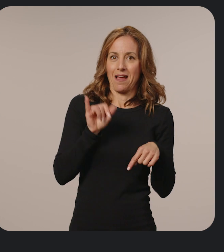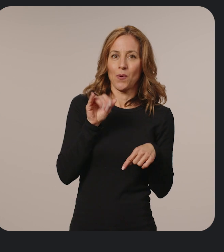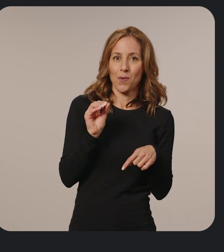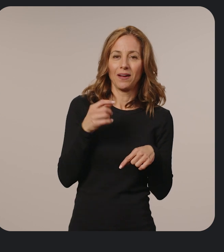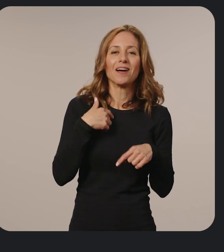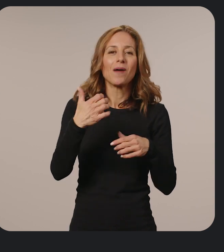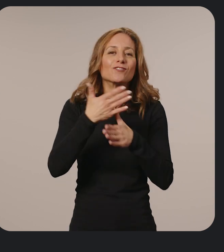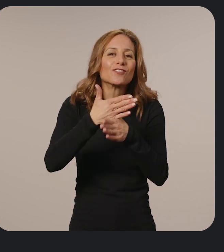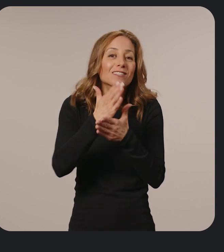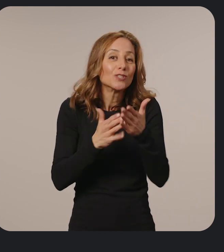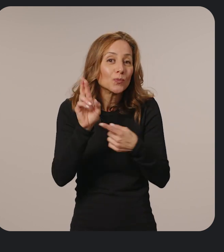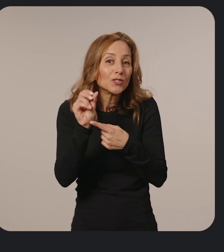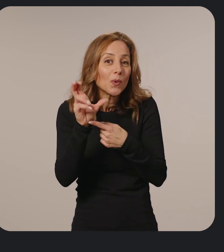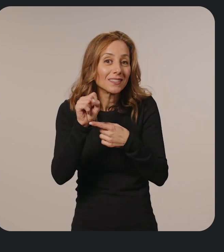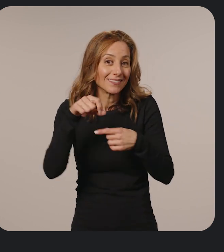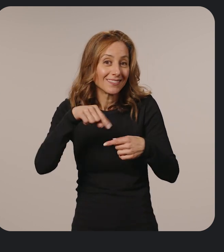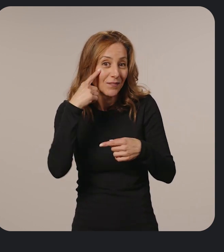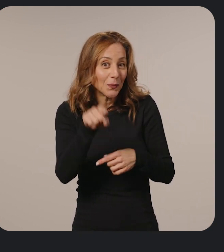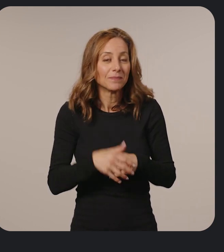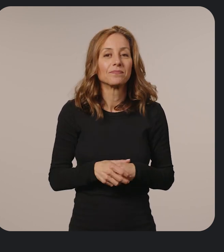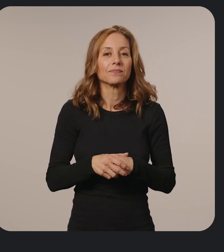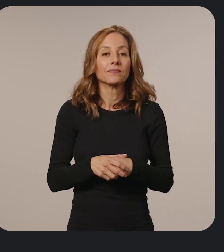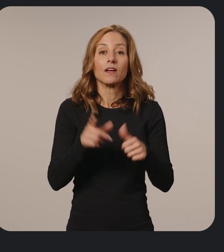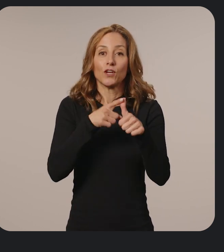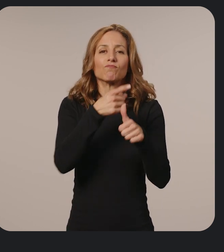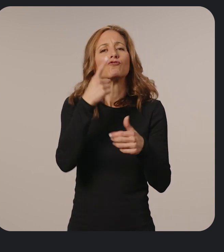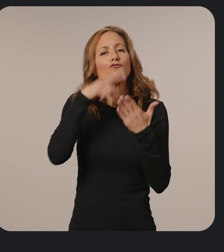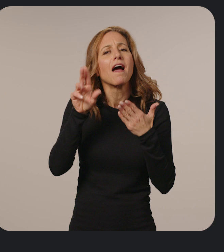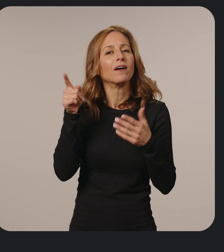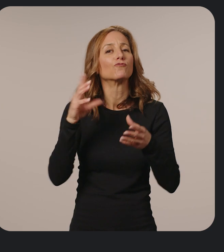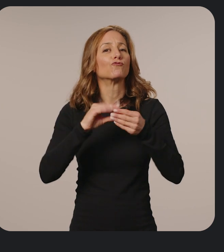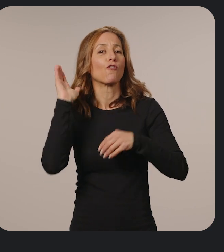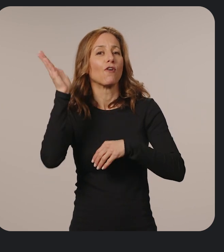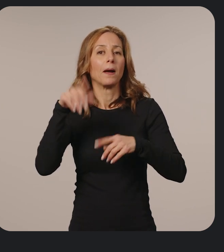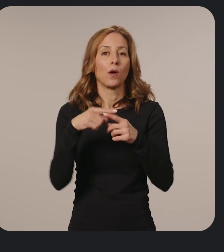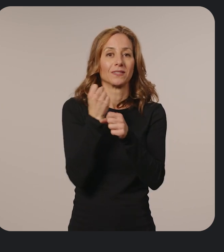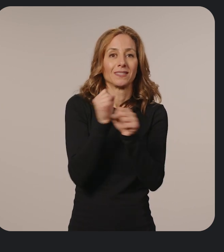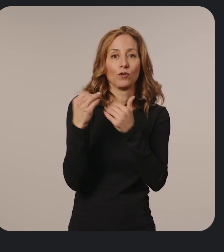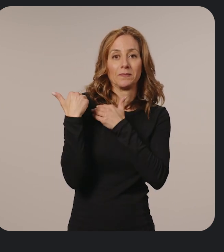First, check out the talk on Safe and Responsible Development with Generative Language Models that you can find linked in the description